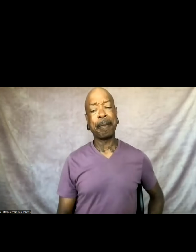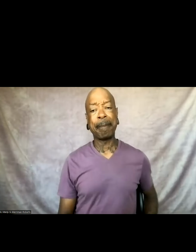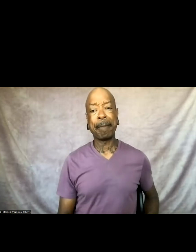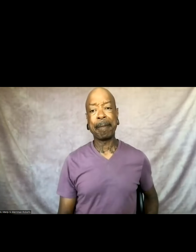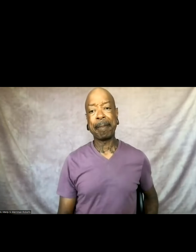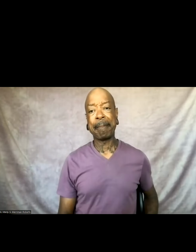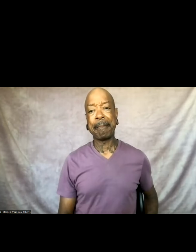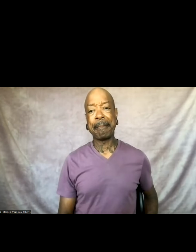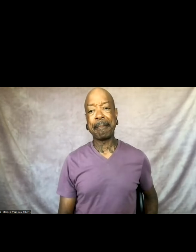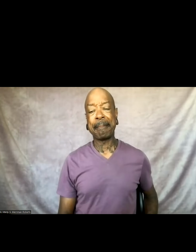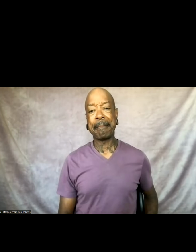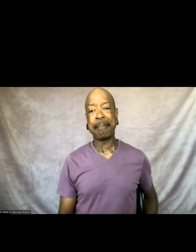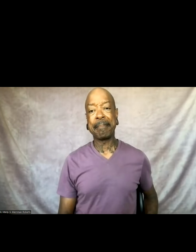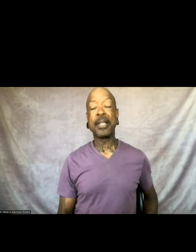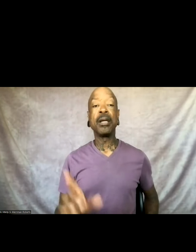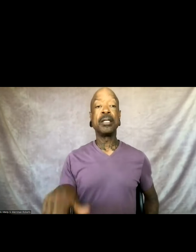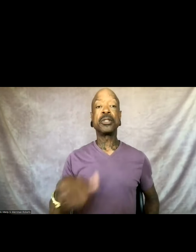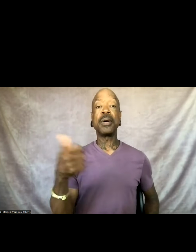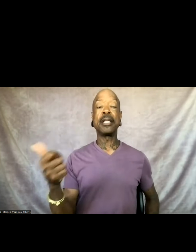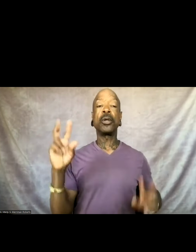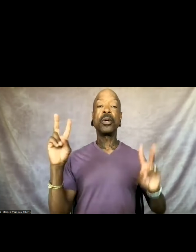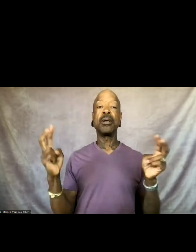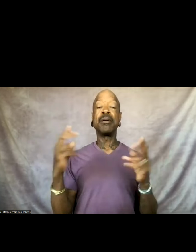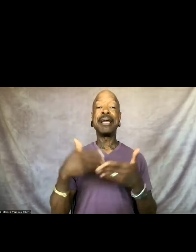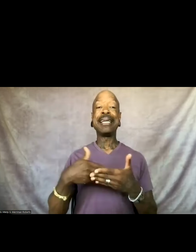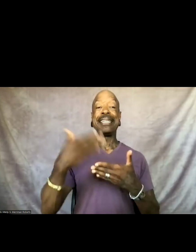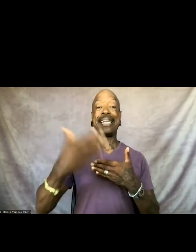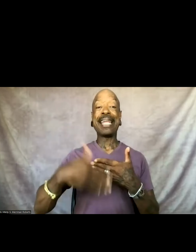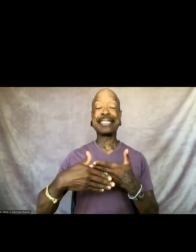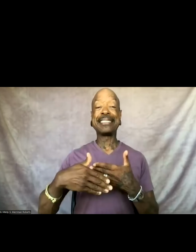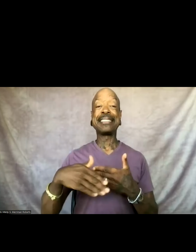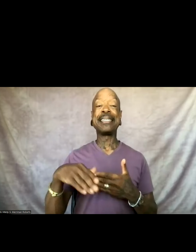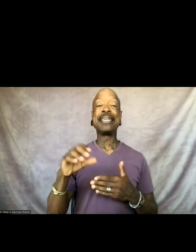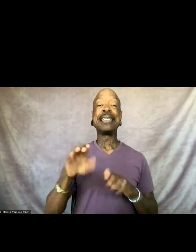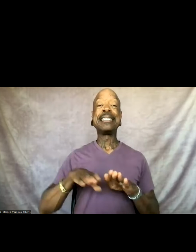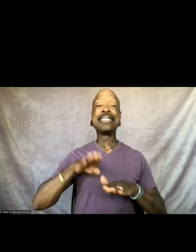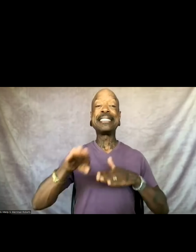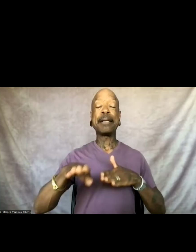making phone calls, right. Talk to the older people and